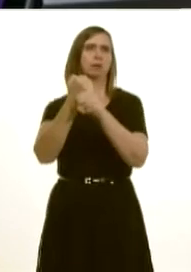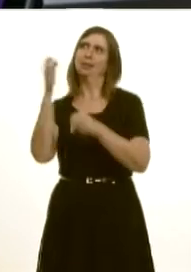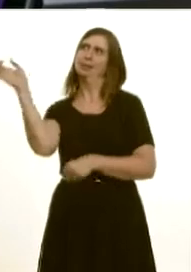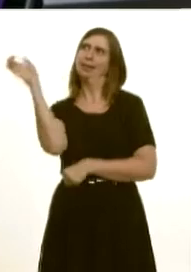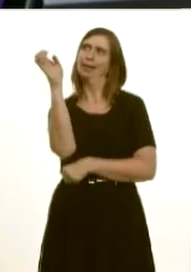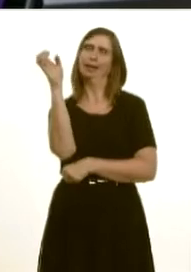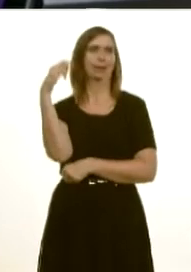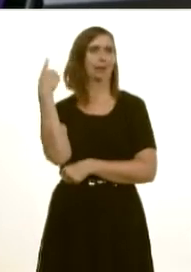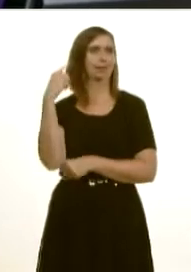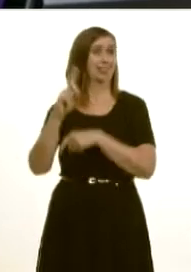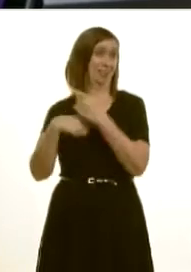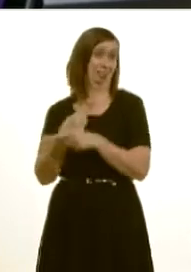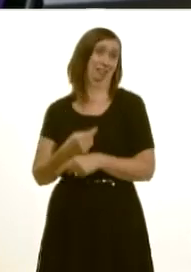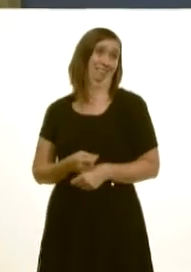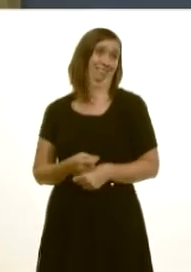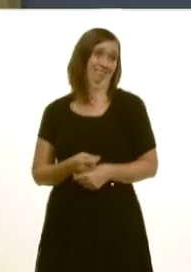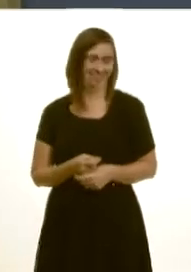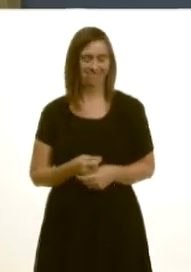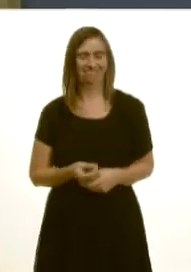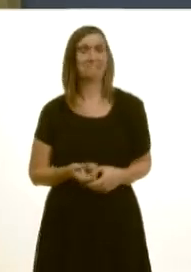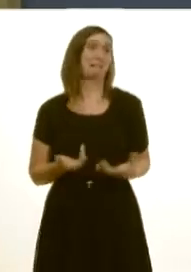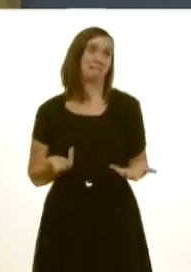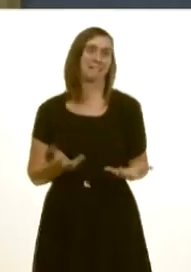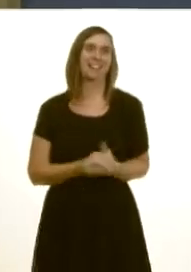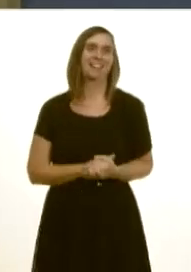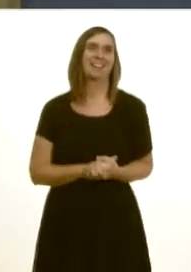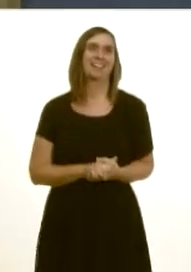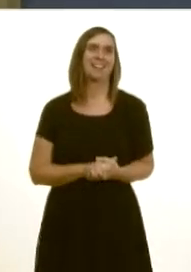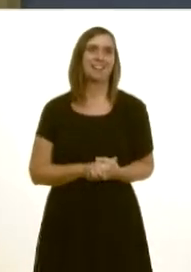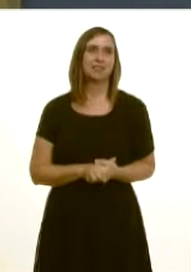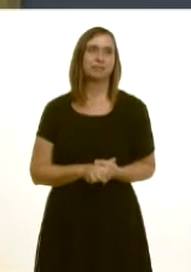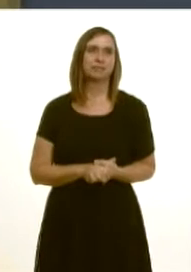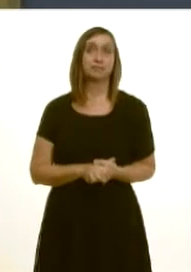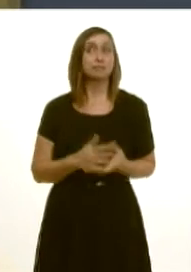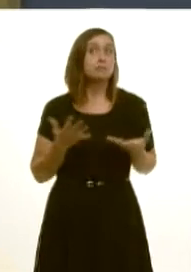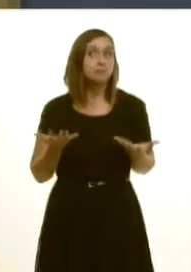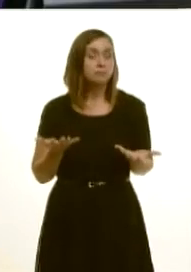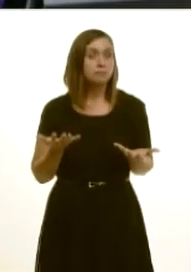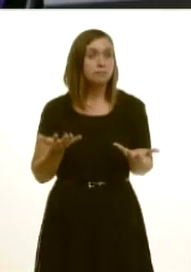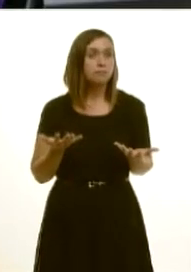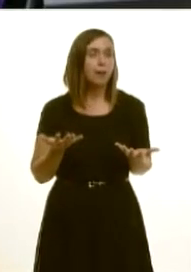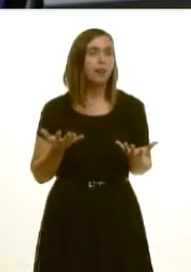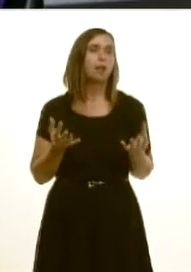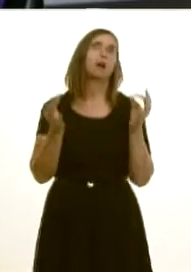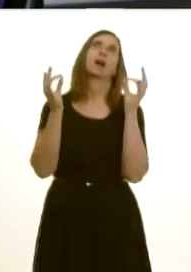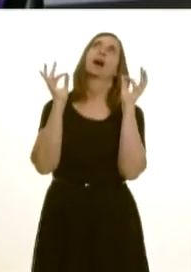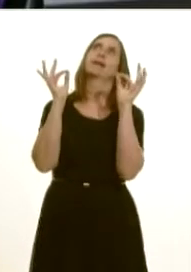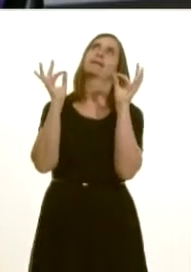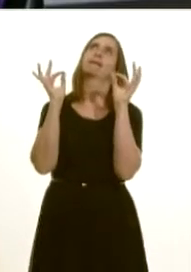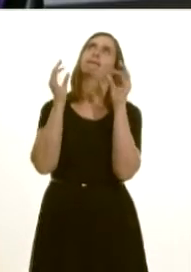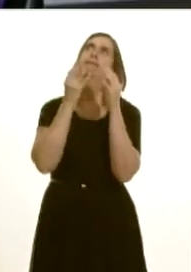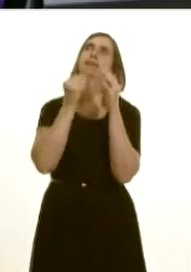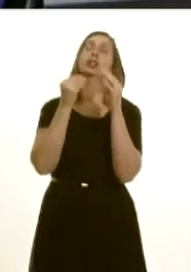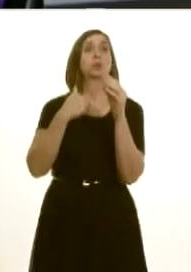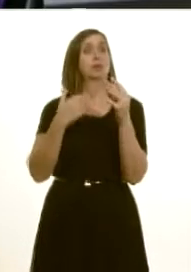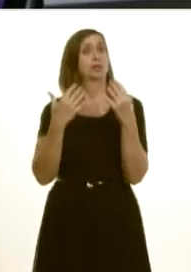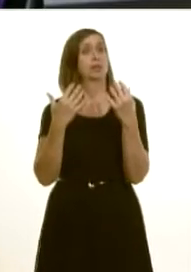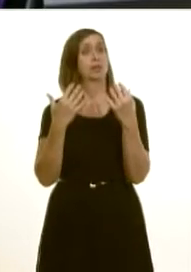next year. Ideally, we need to ensure that full control of the railways,